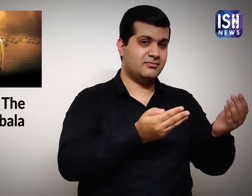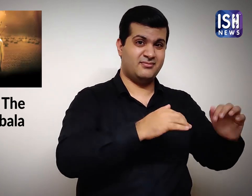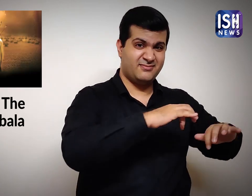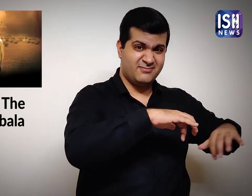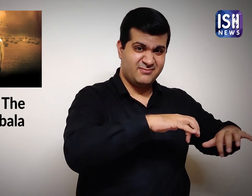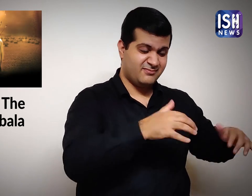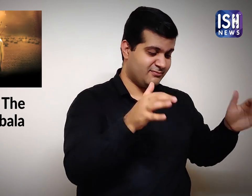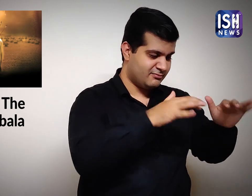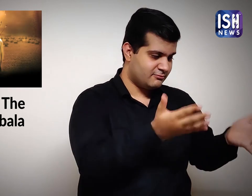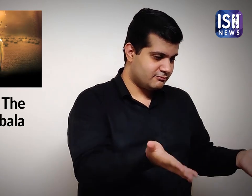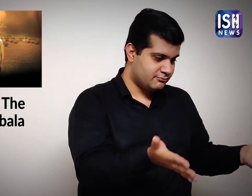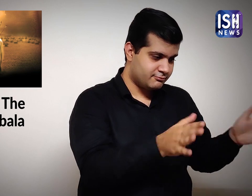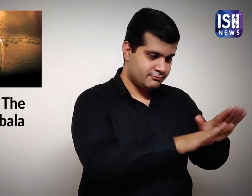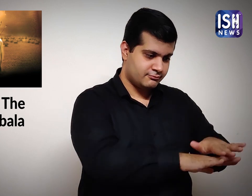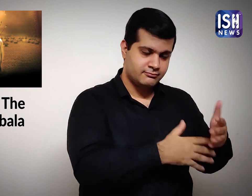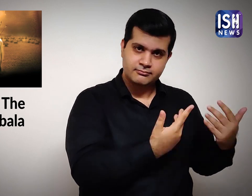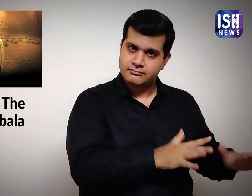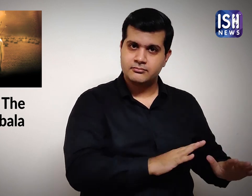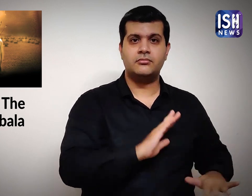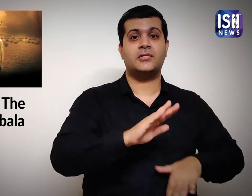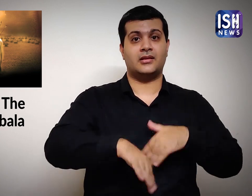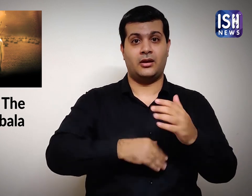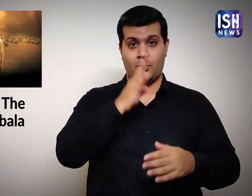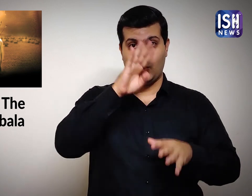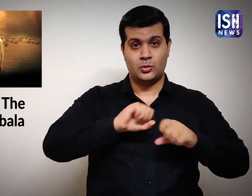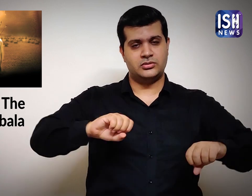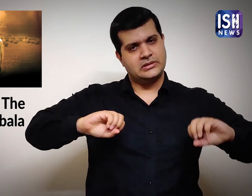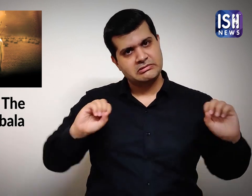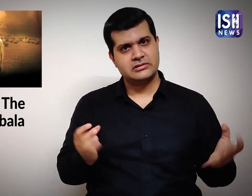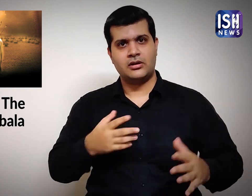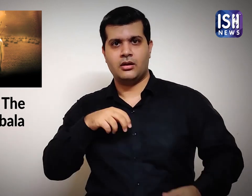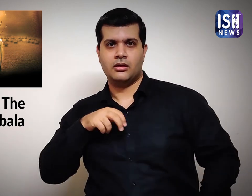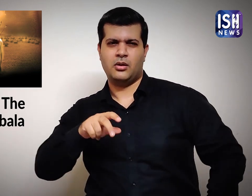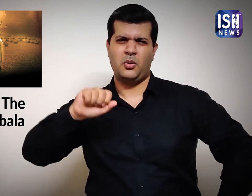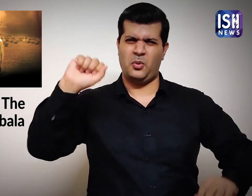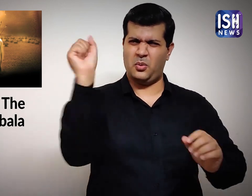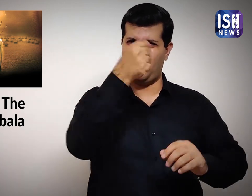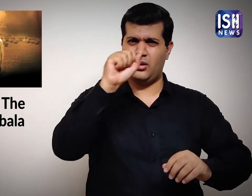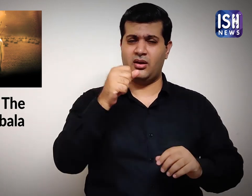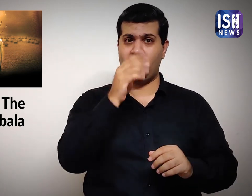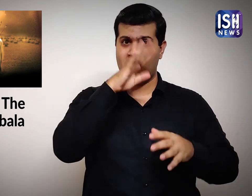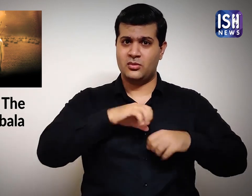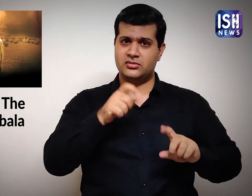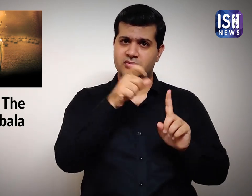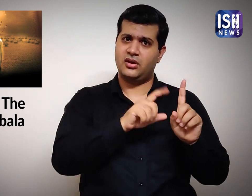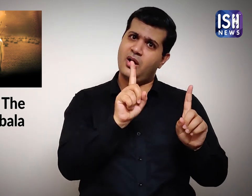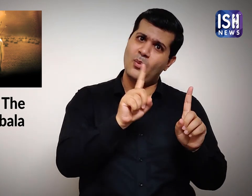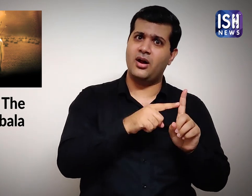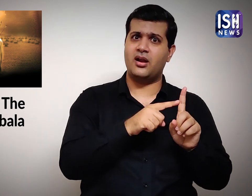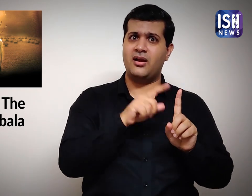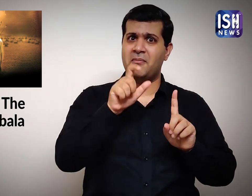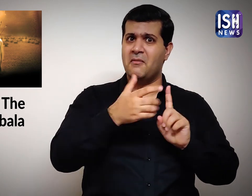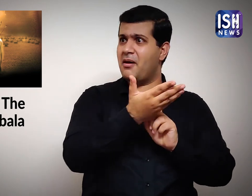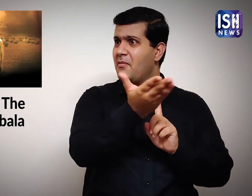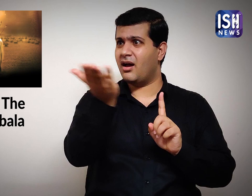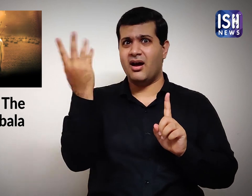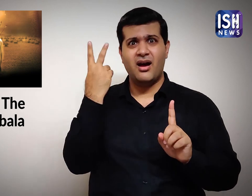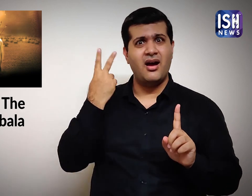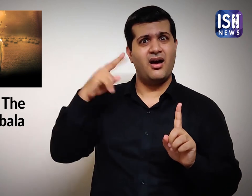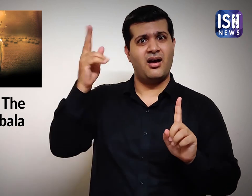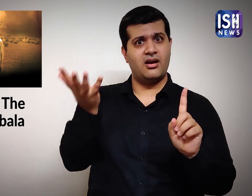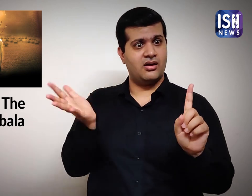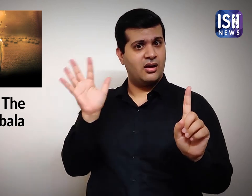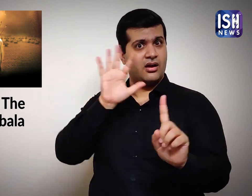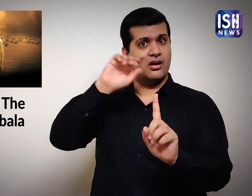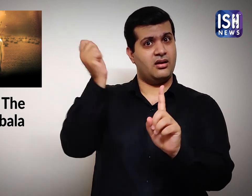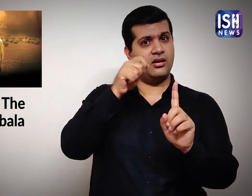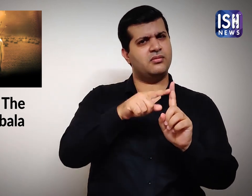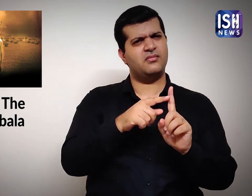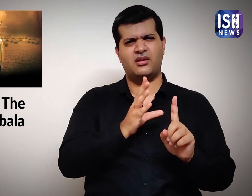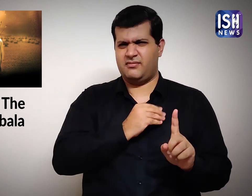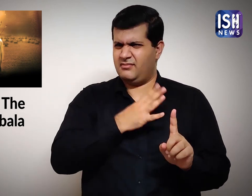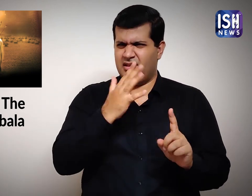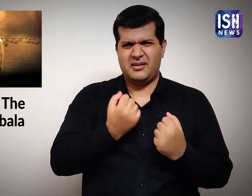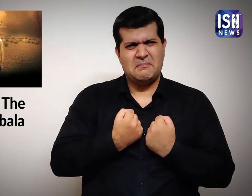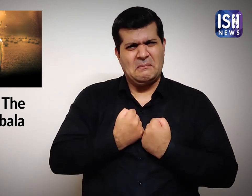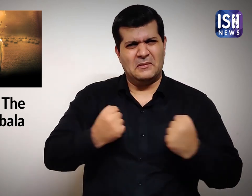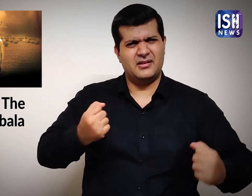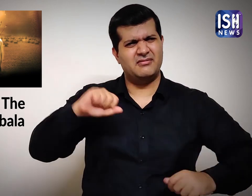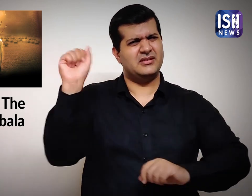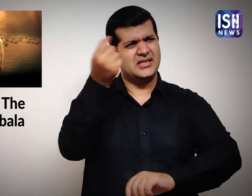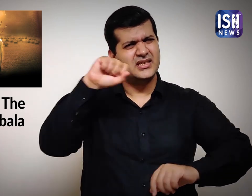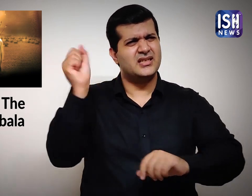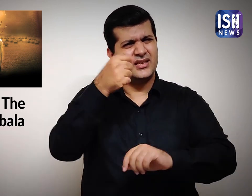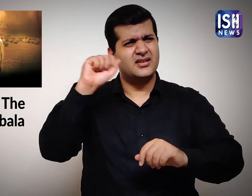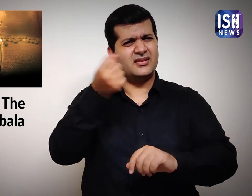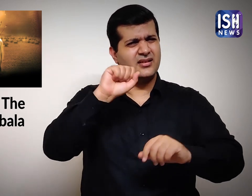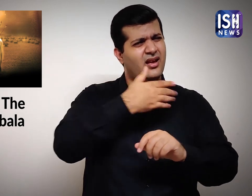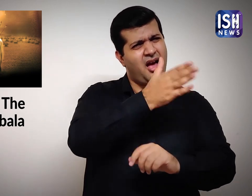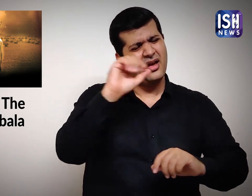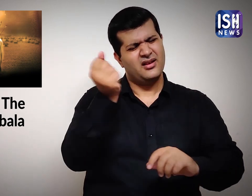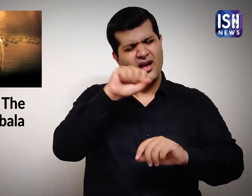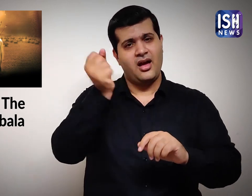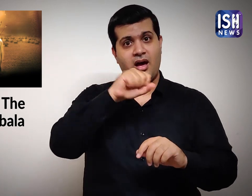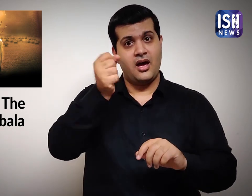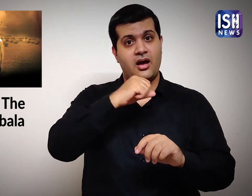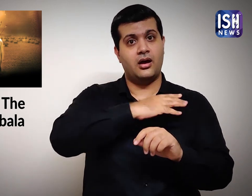After burying the baby, he fought alone against thousands and his fighting skills were excellent.